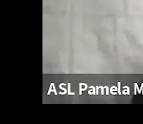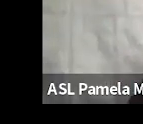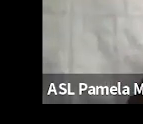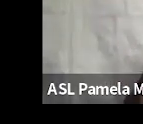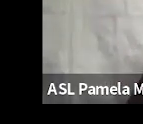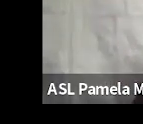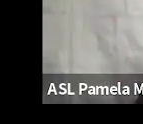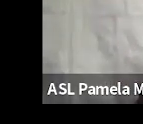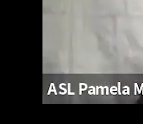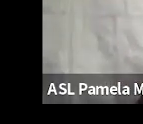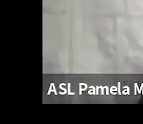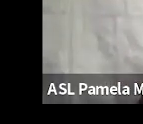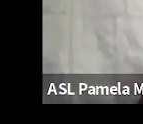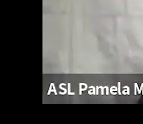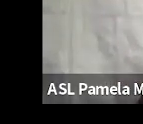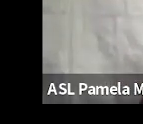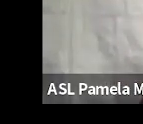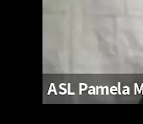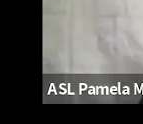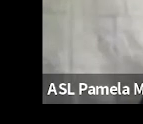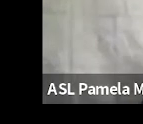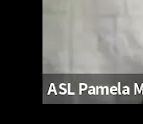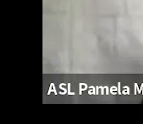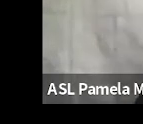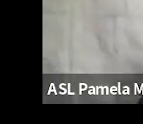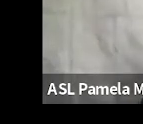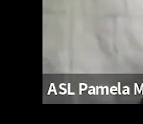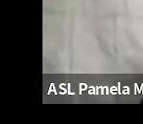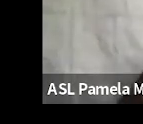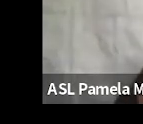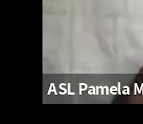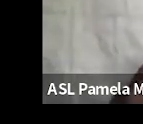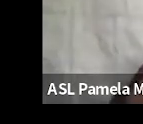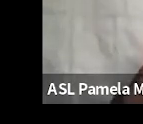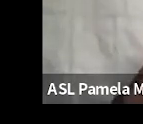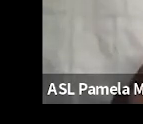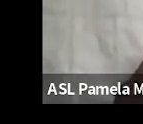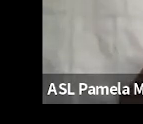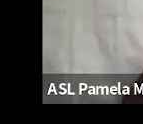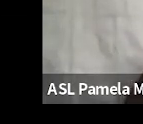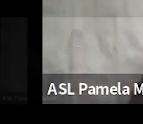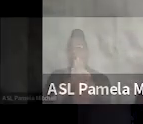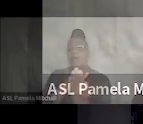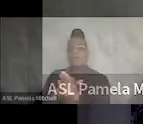And then there's, obviously, we are always on the lookout for grants and things like that. So there's different ways that we try to pull all that together.